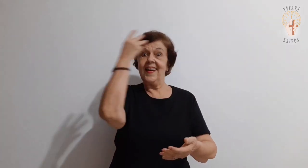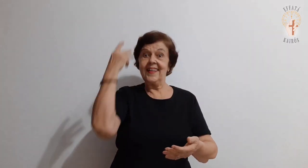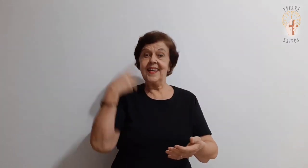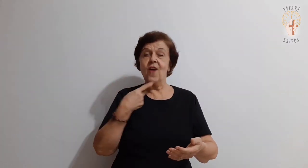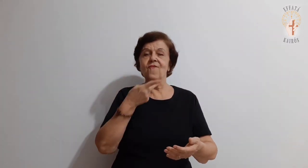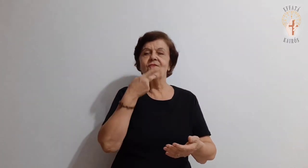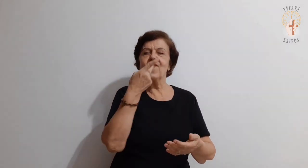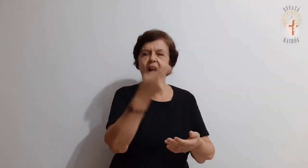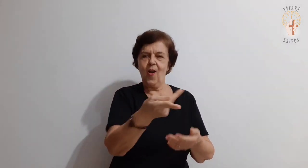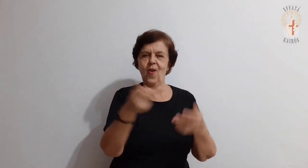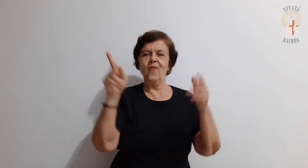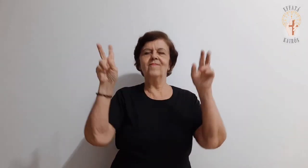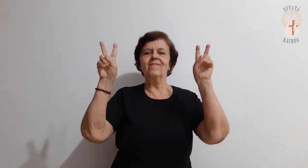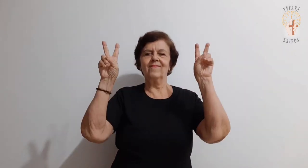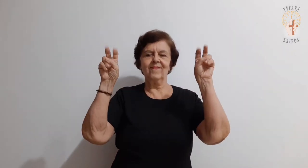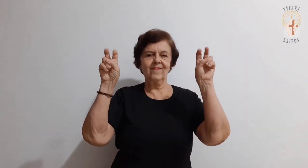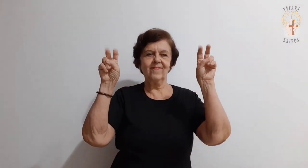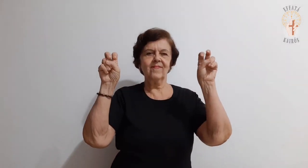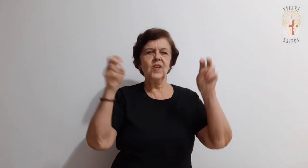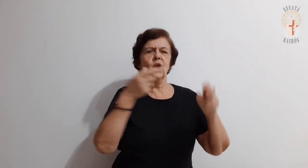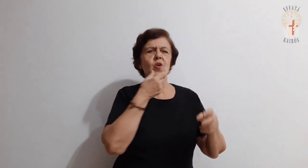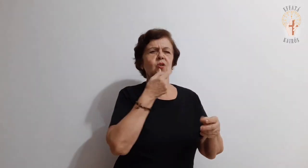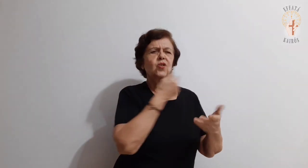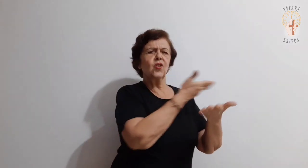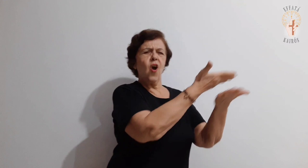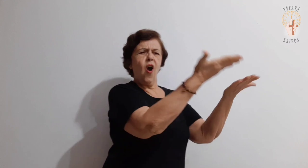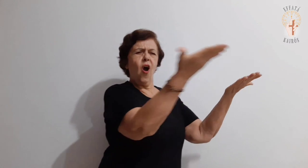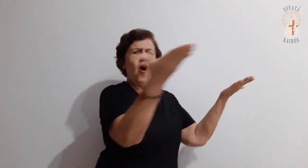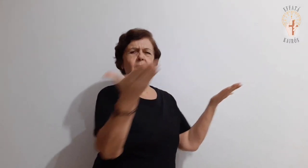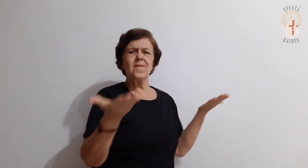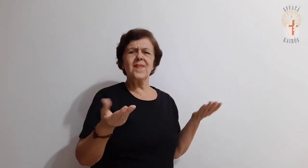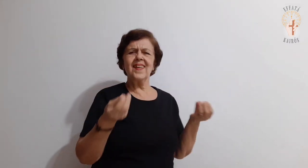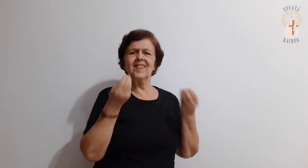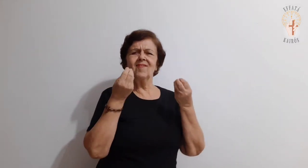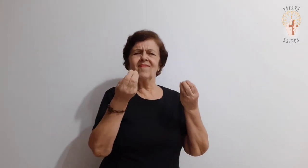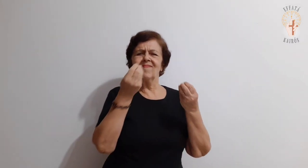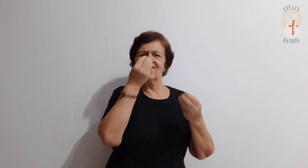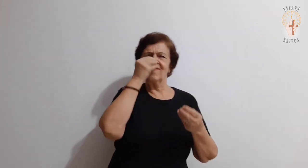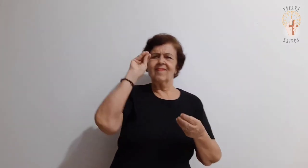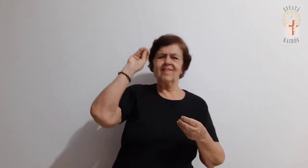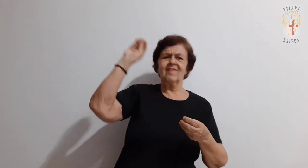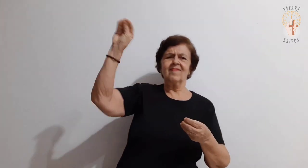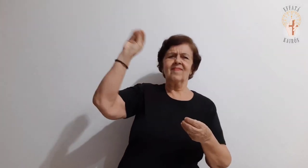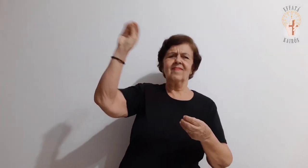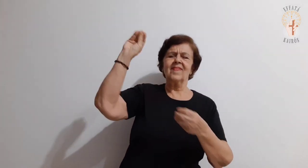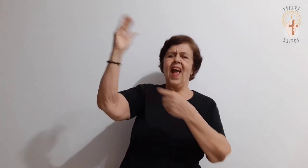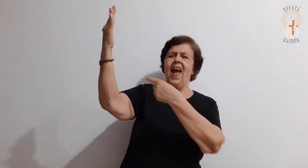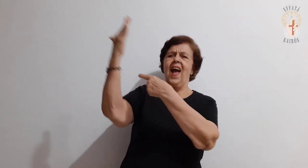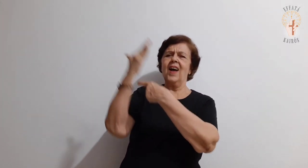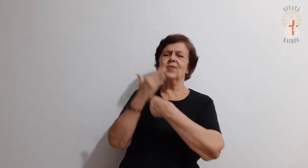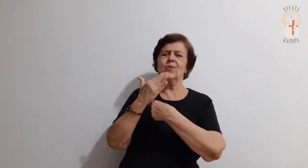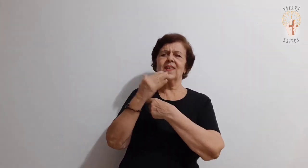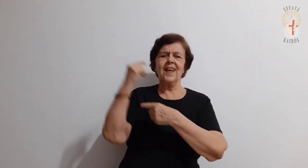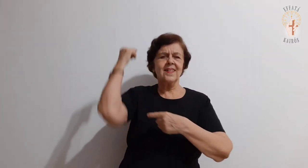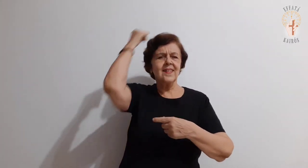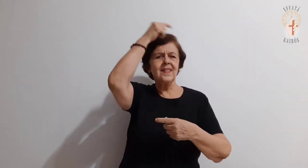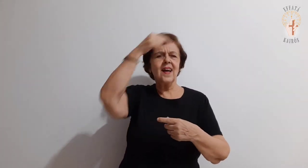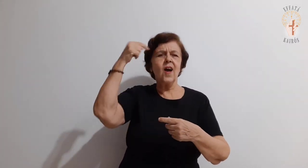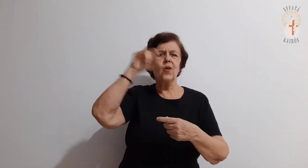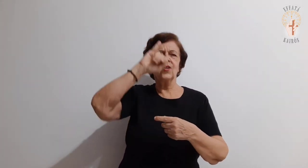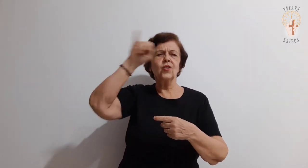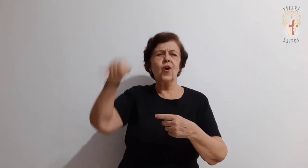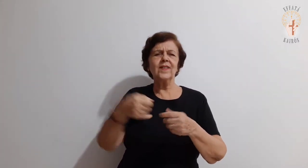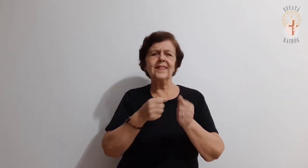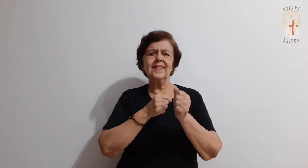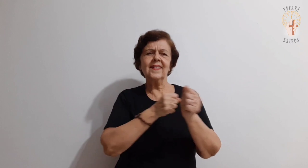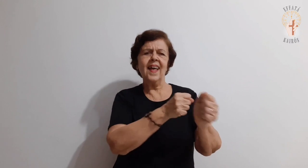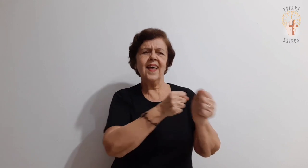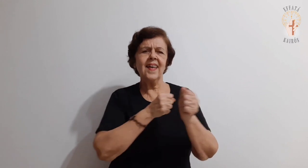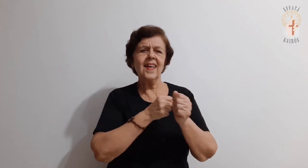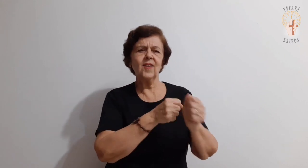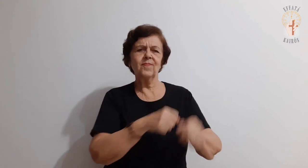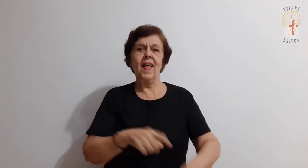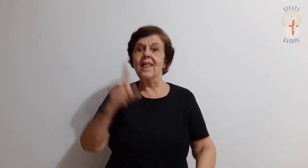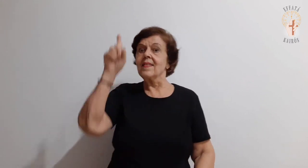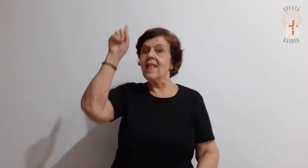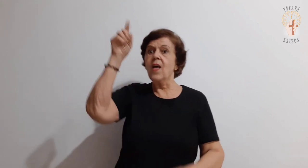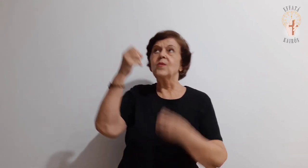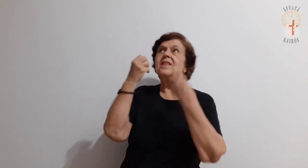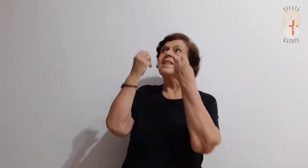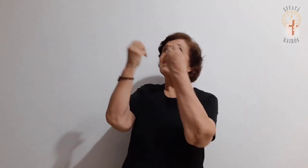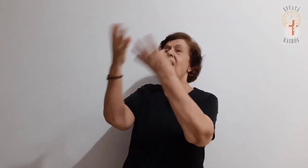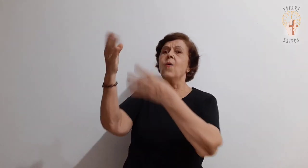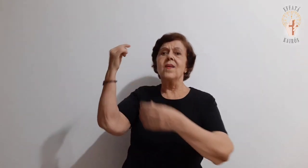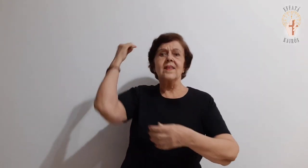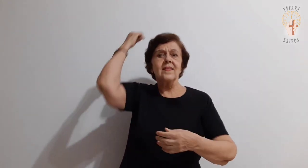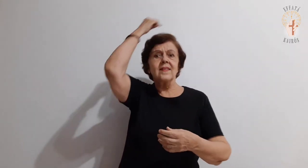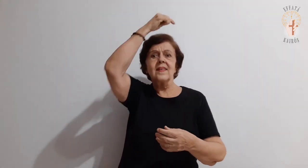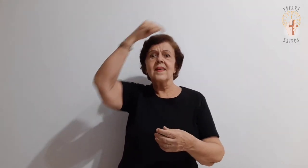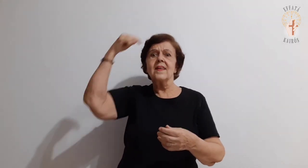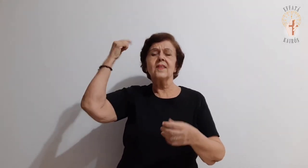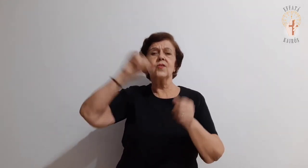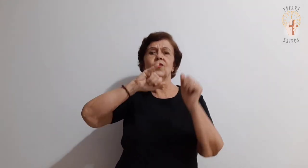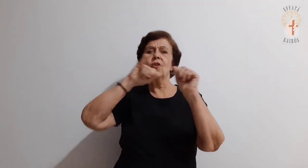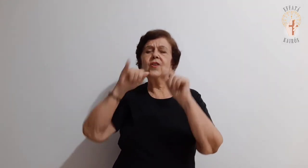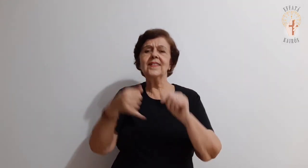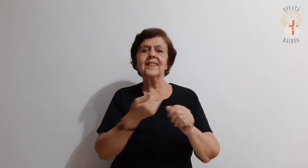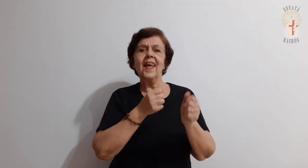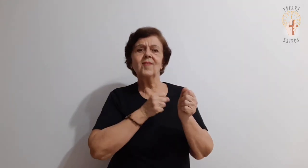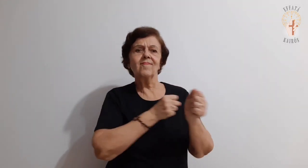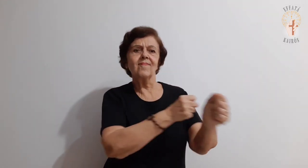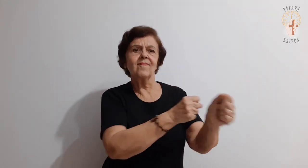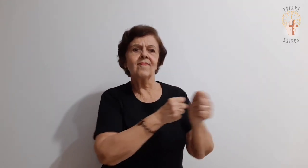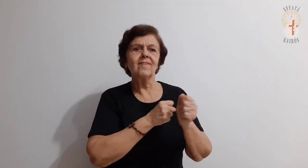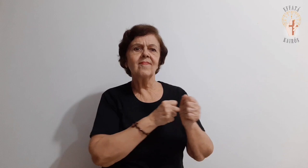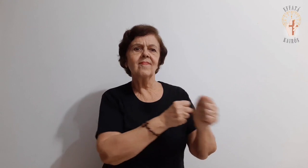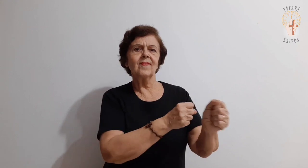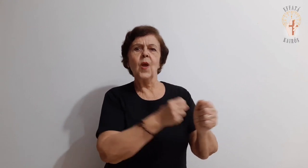"Men ignore the privileges that the Lord granted to Saint Joseph,